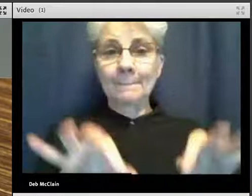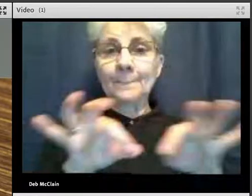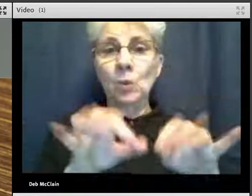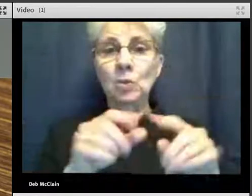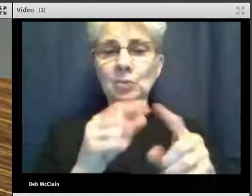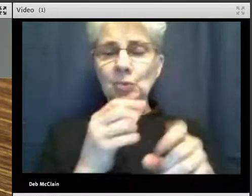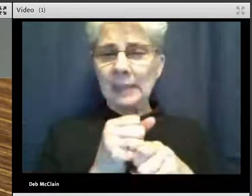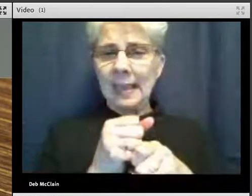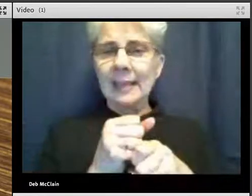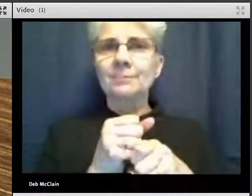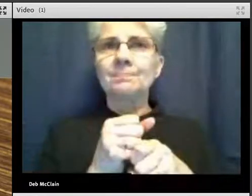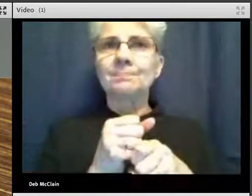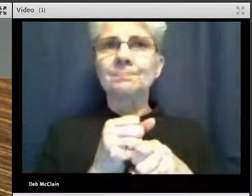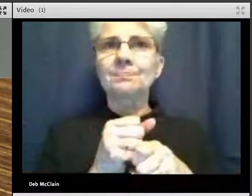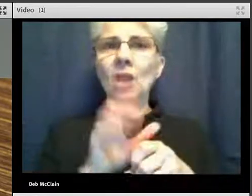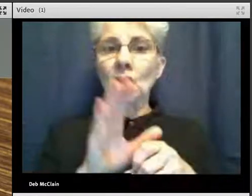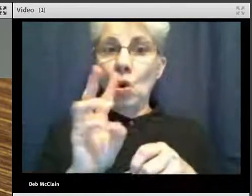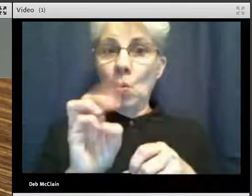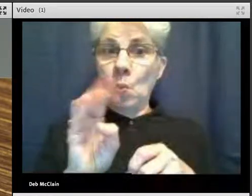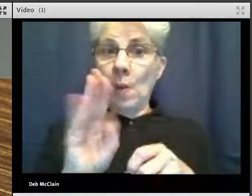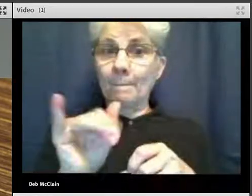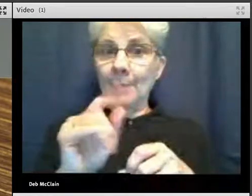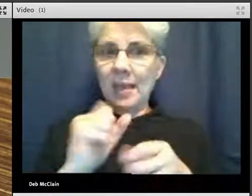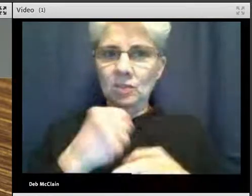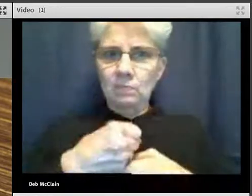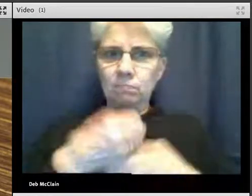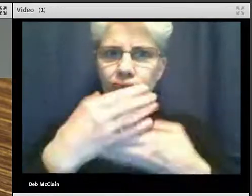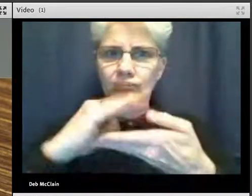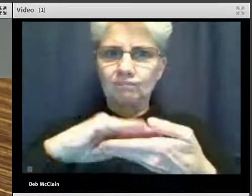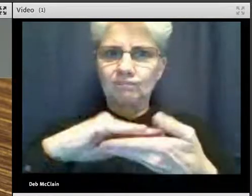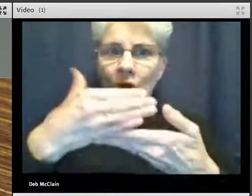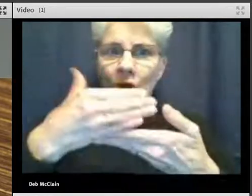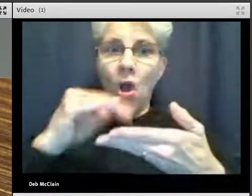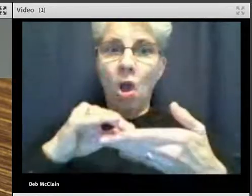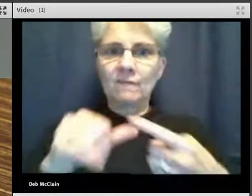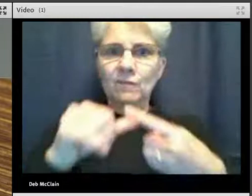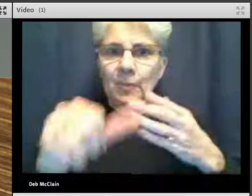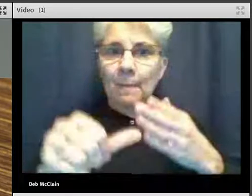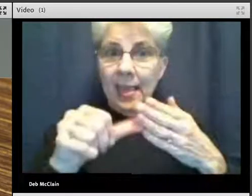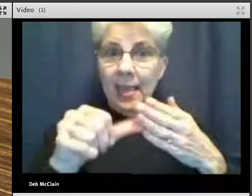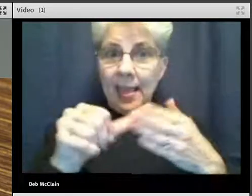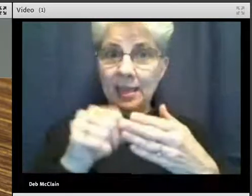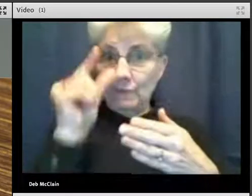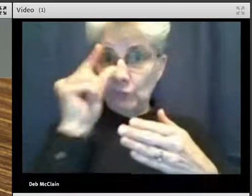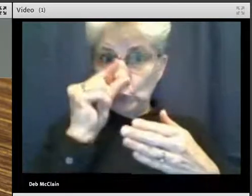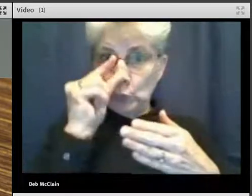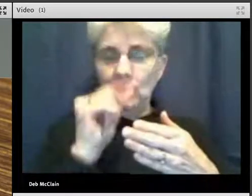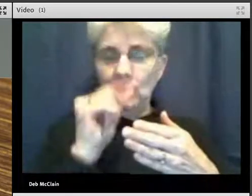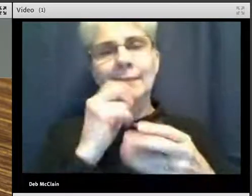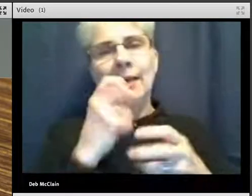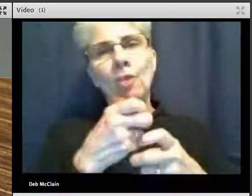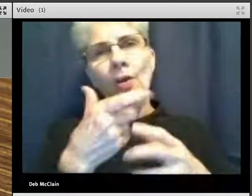to get your Web page on that first page of Google results. You know, sometimes it's not the hardest thing to do